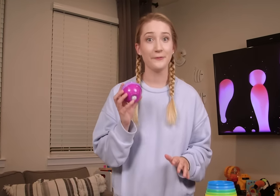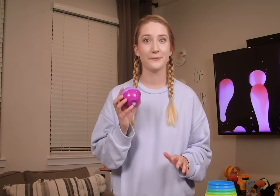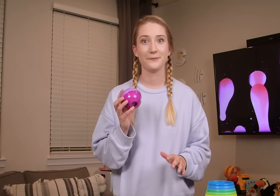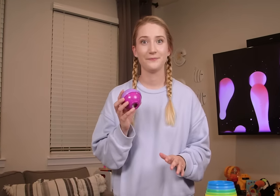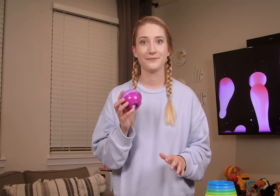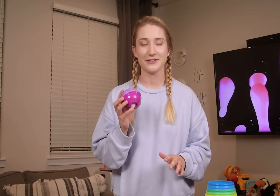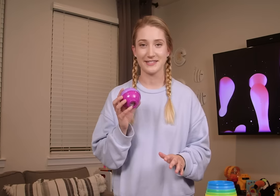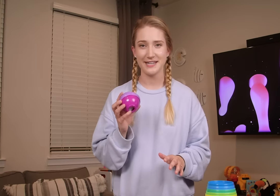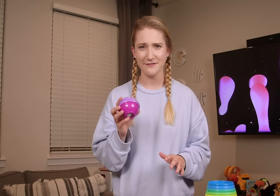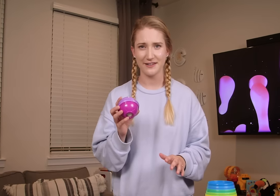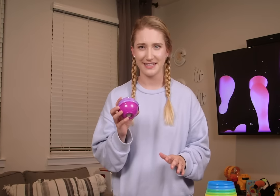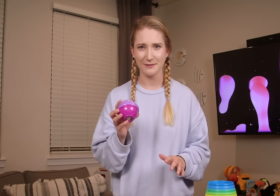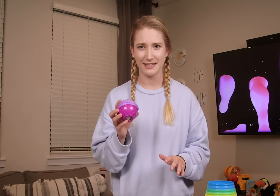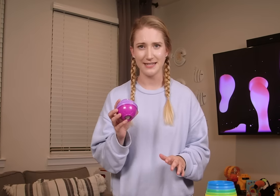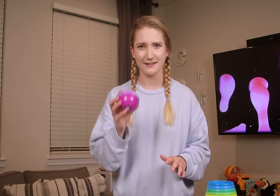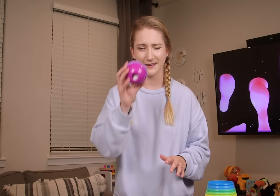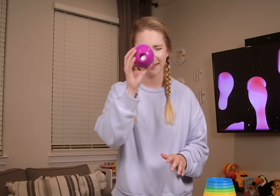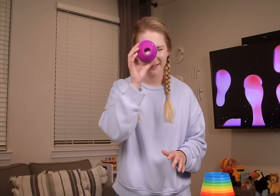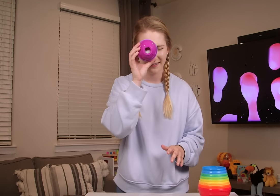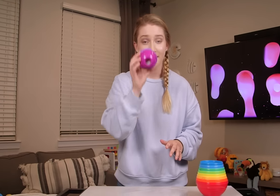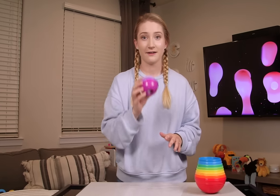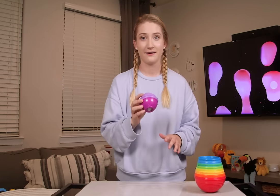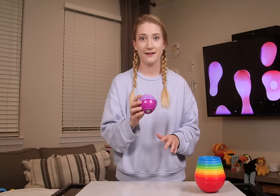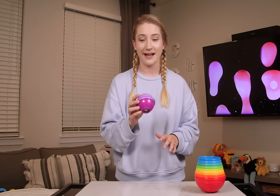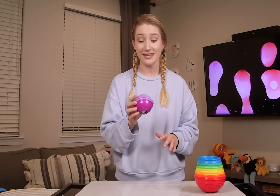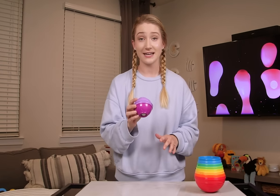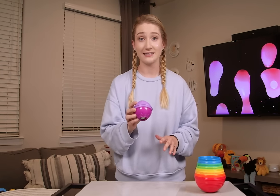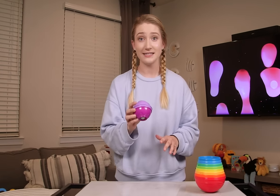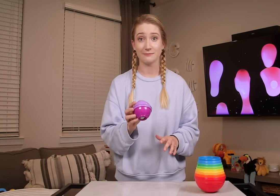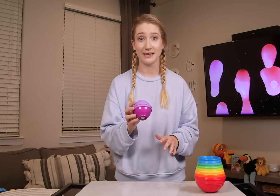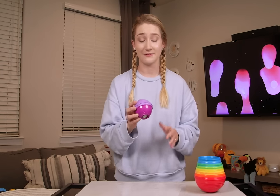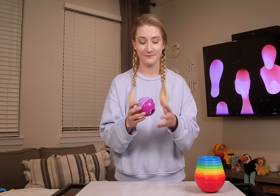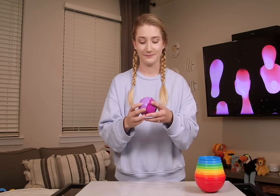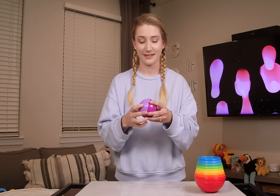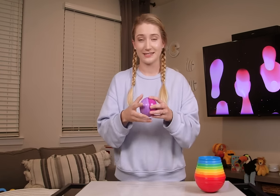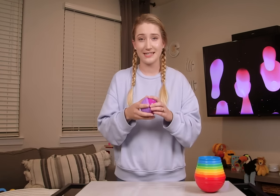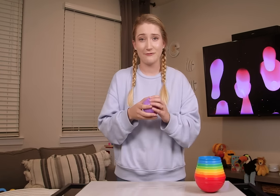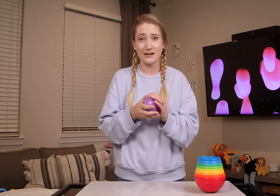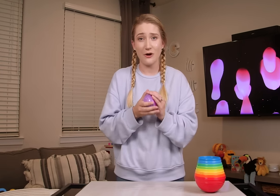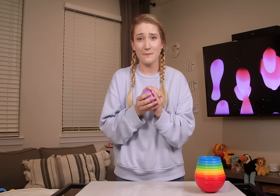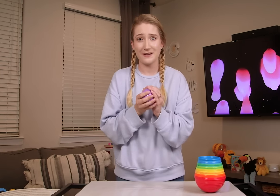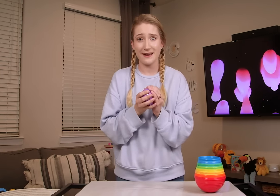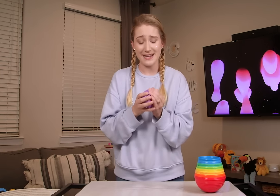Oh, there's definitely something in here. I think I see something. Let's see if we can open it. Ready?